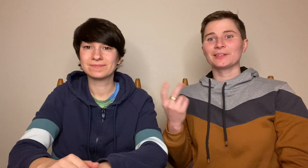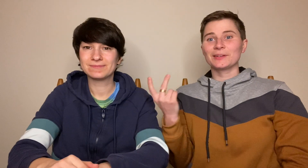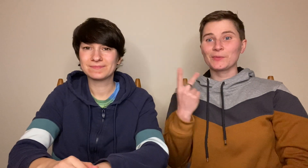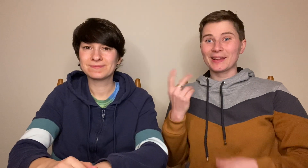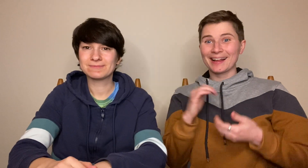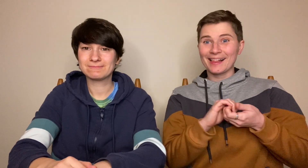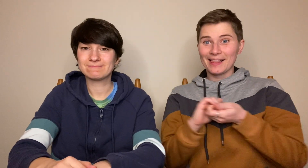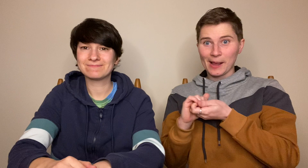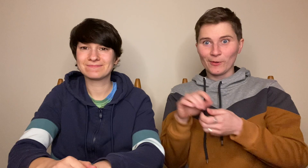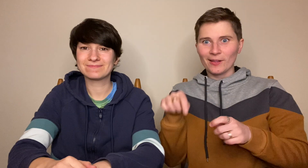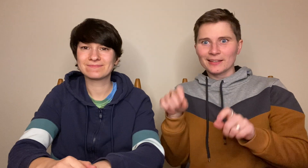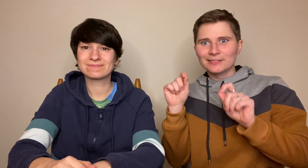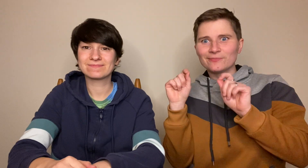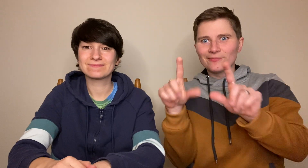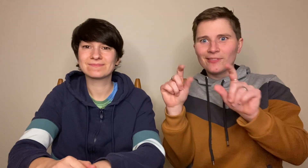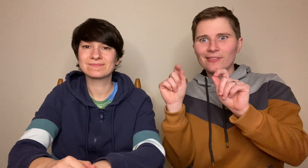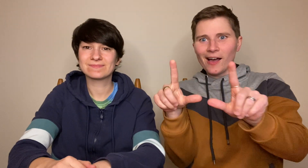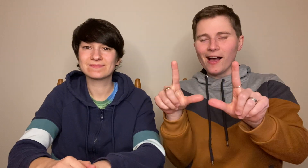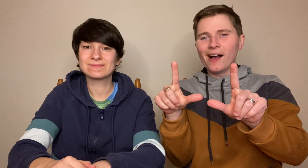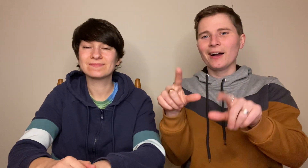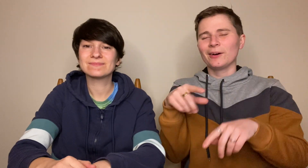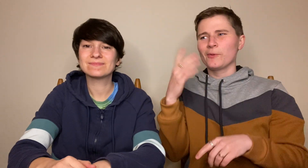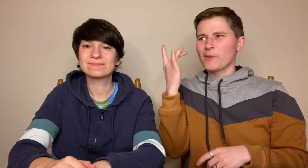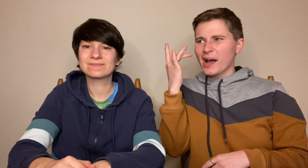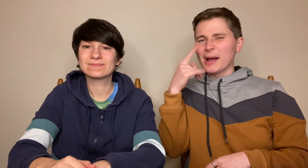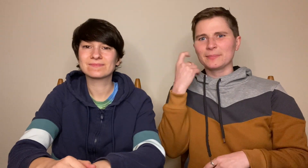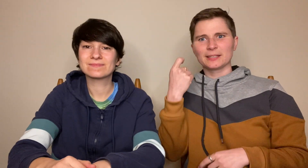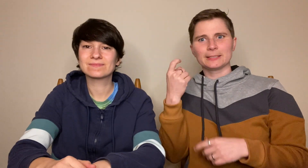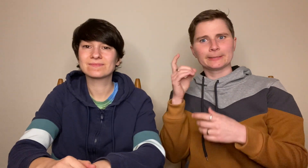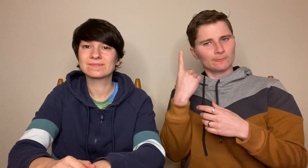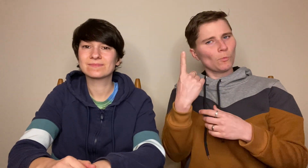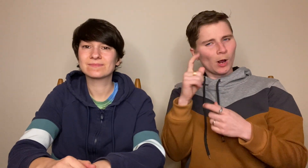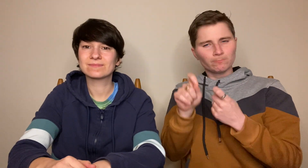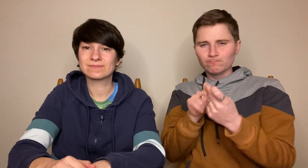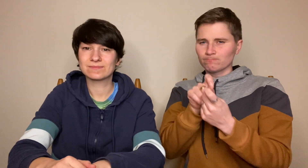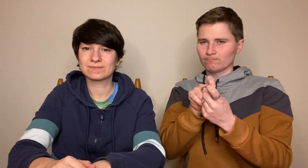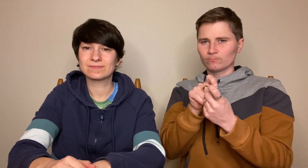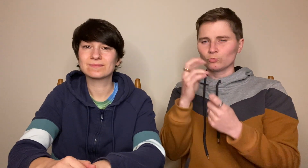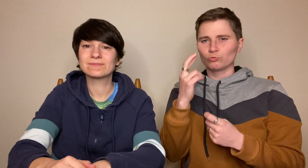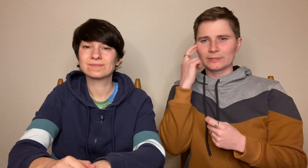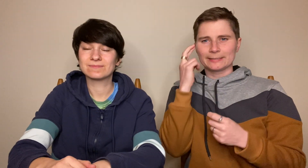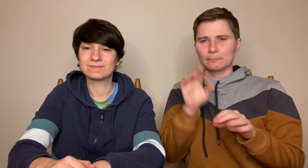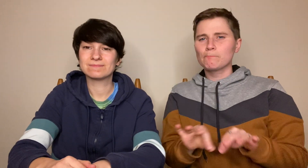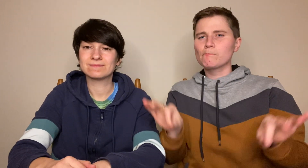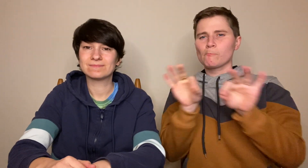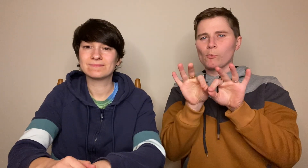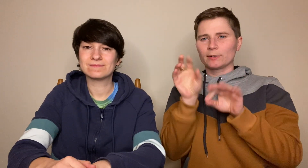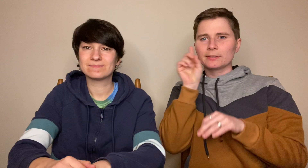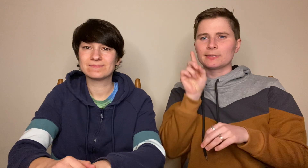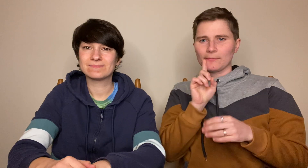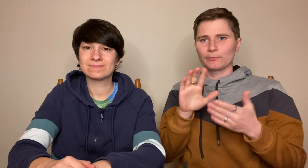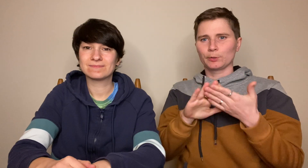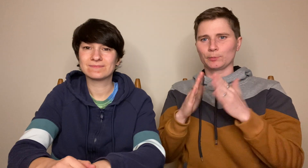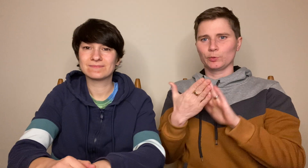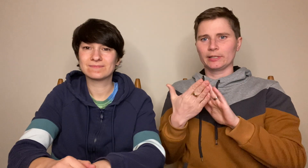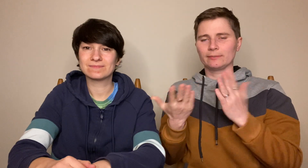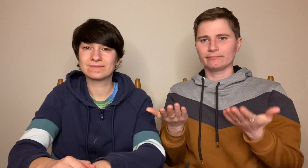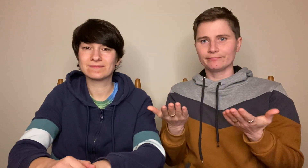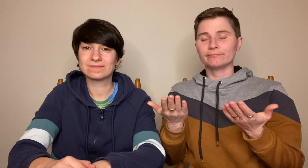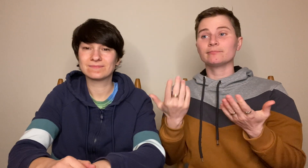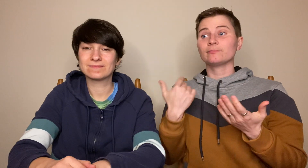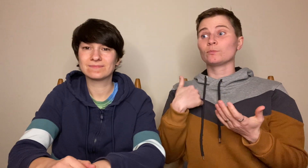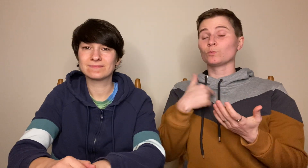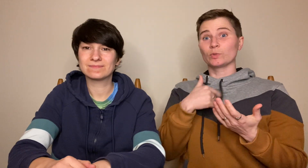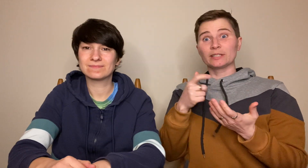We are collaborating on this series for a reason we feel is important for our Deaf community.